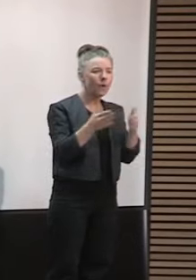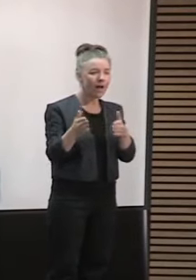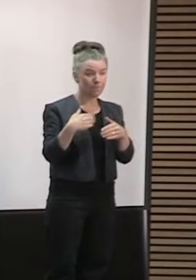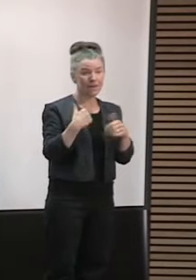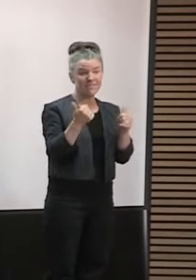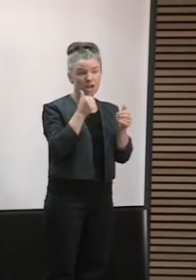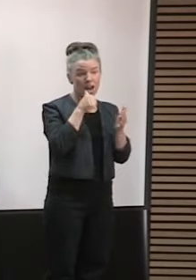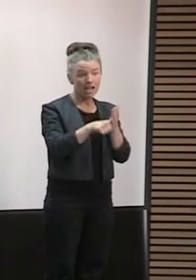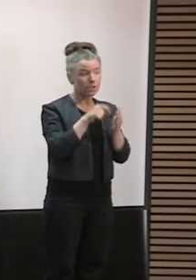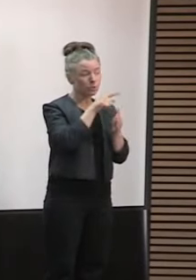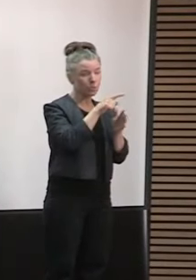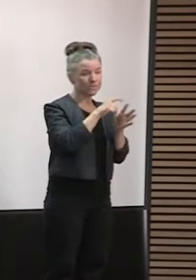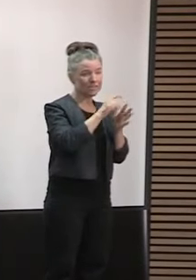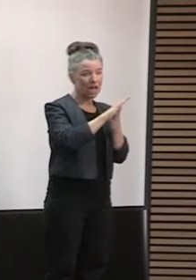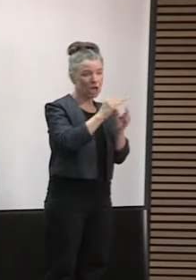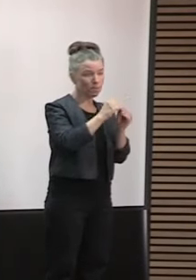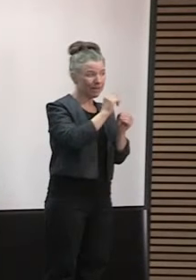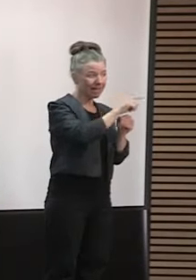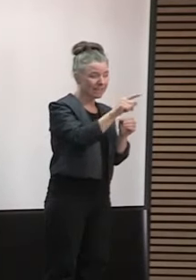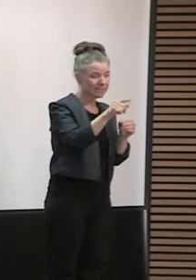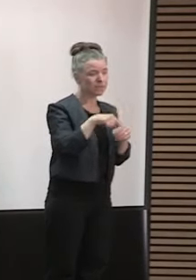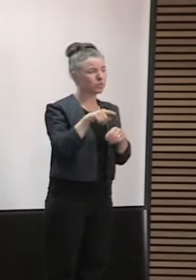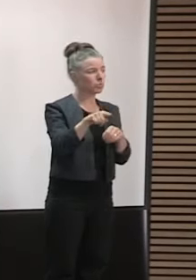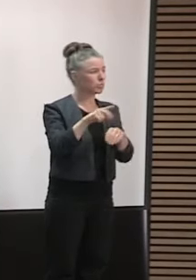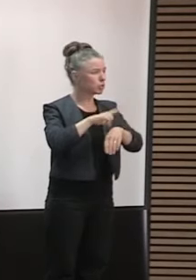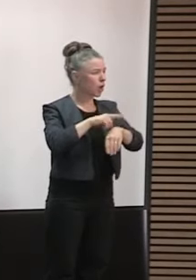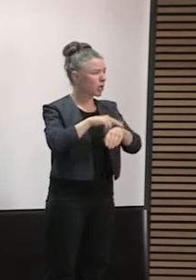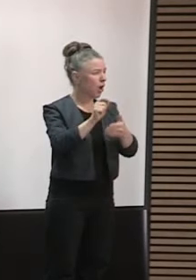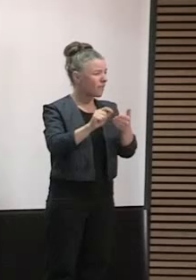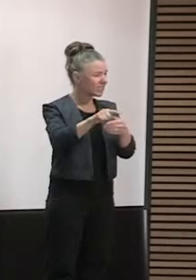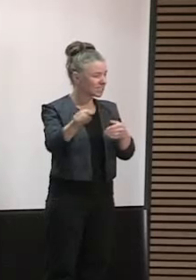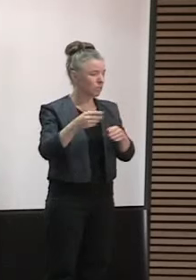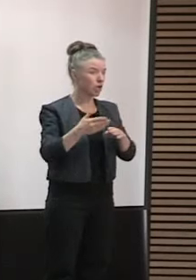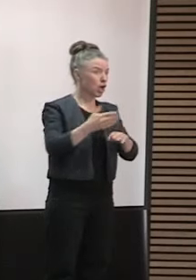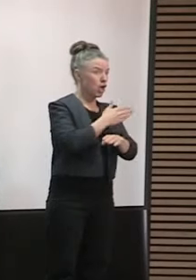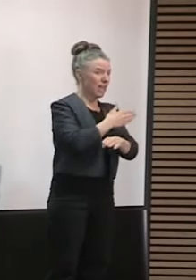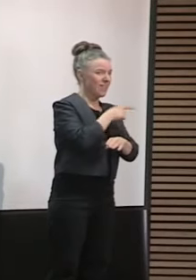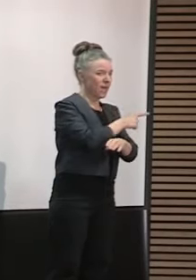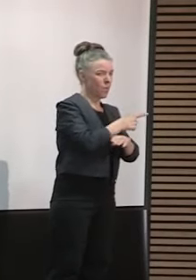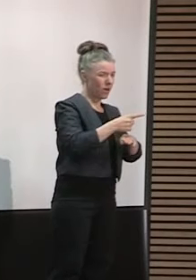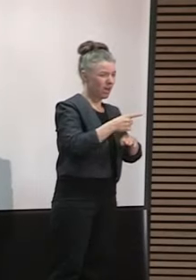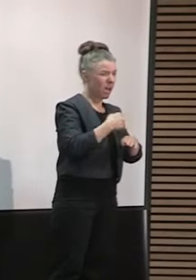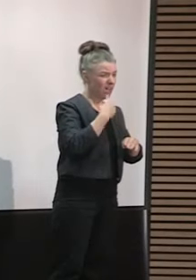epidemiologically linked to the cluster? There's the North Shore person and the Mount Roskill group.